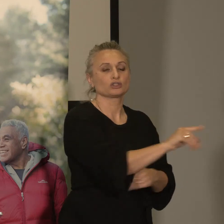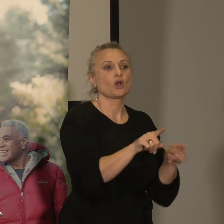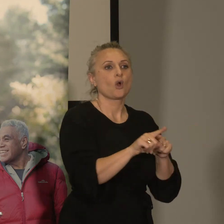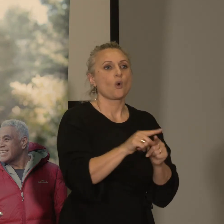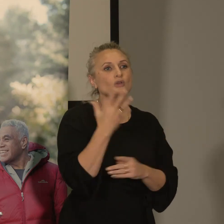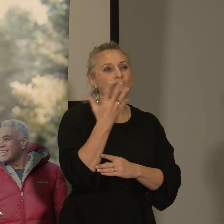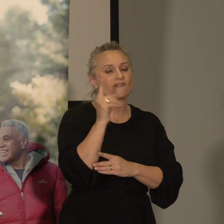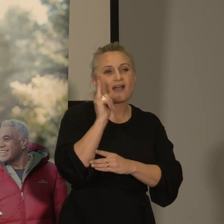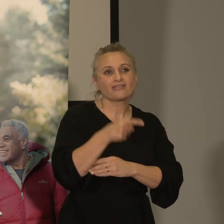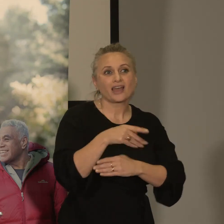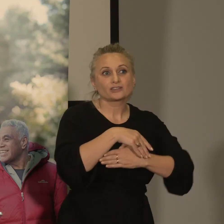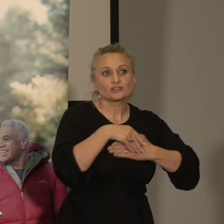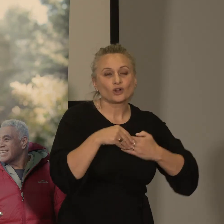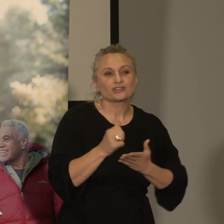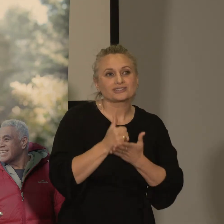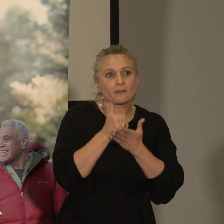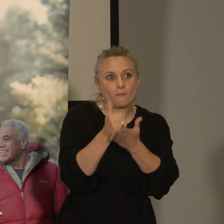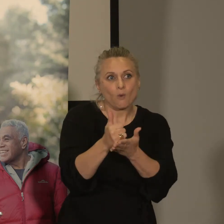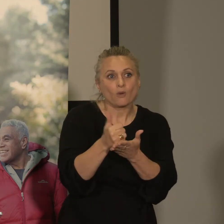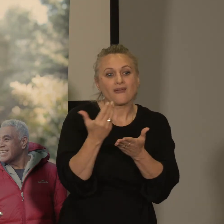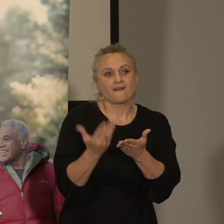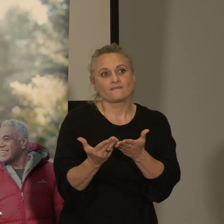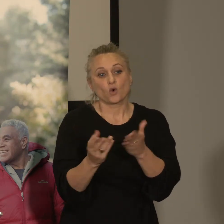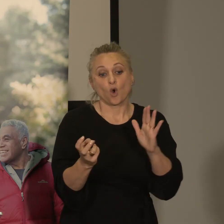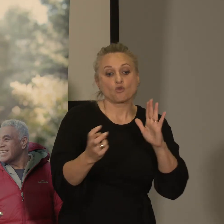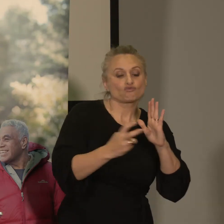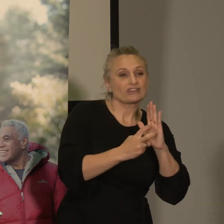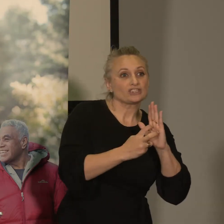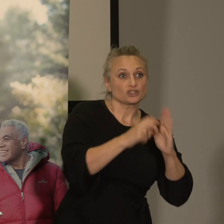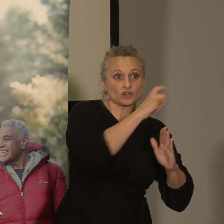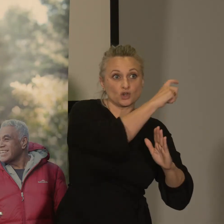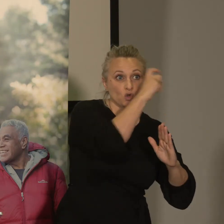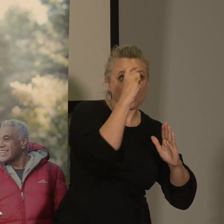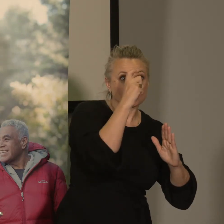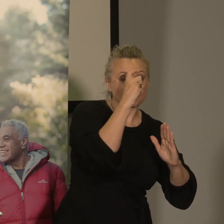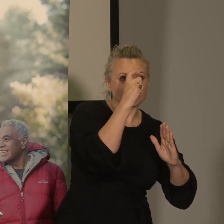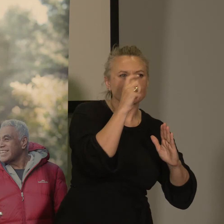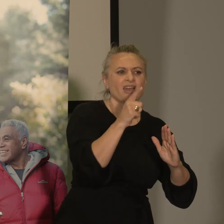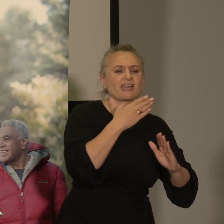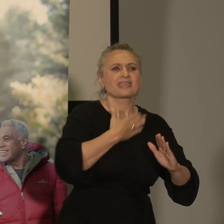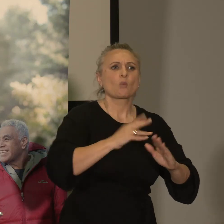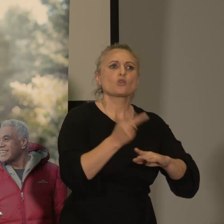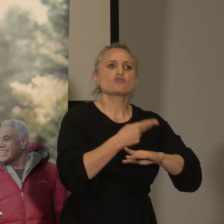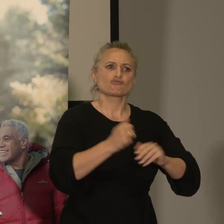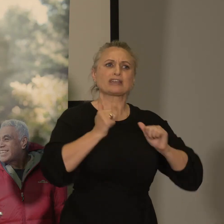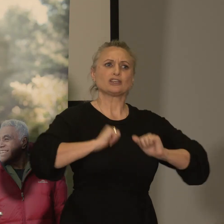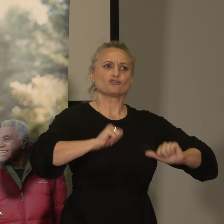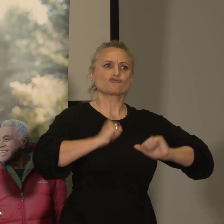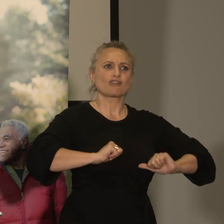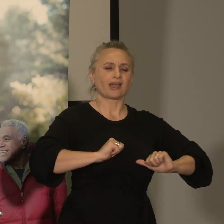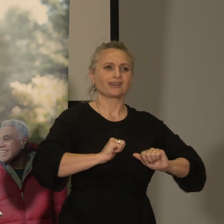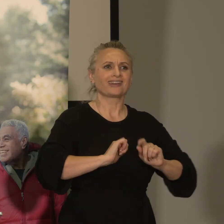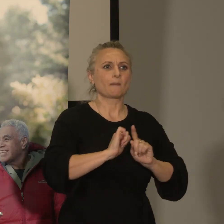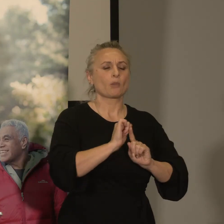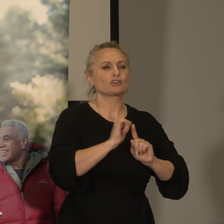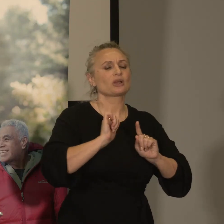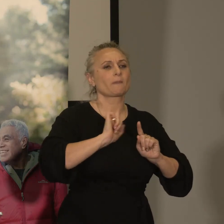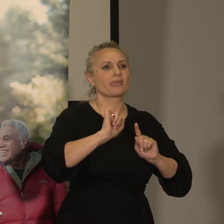up to $5000 in support for New Zealand enrolled or registered nurses who want to regain